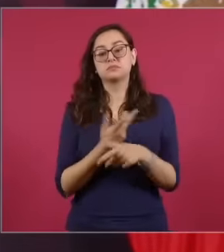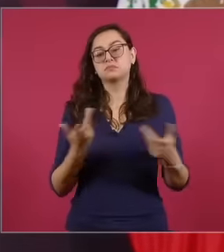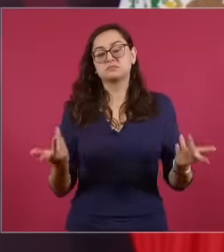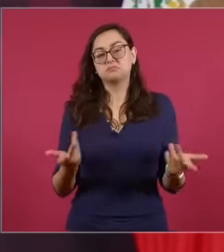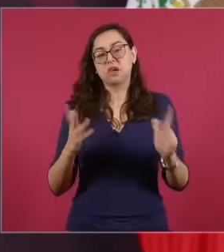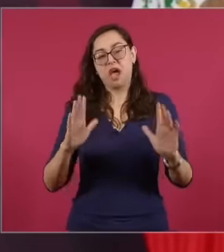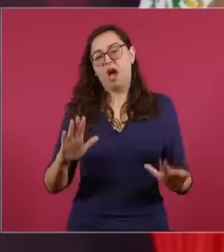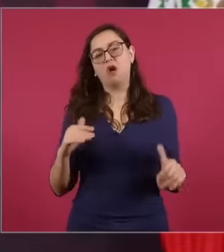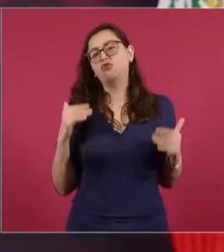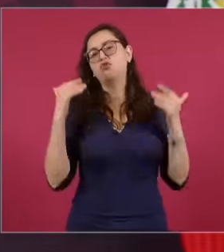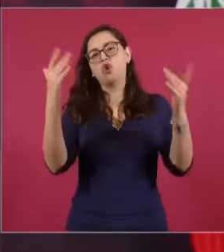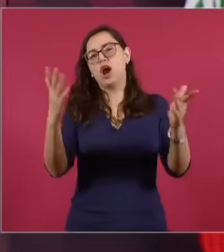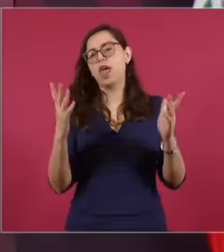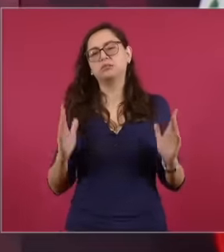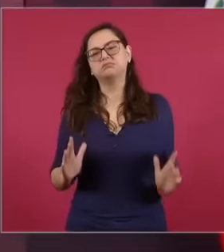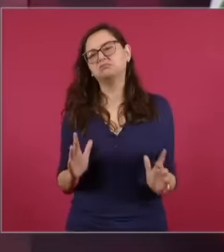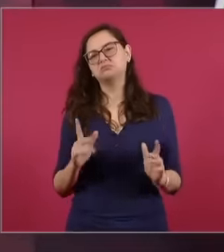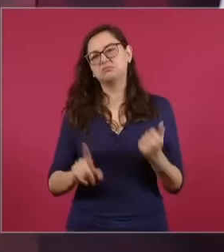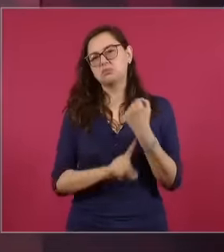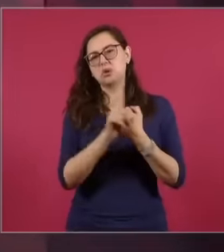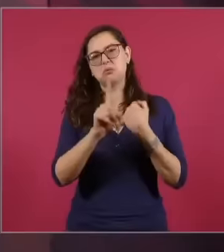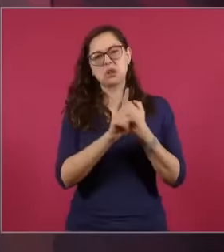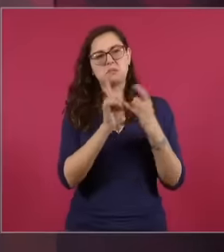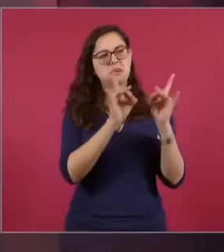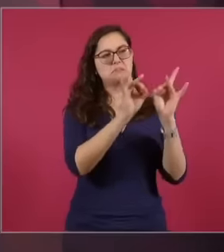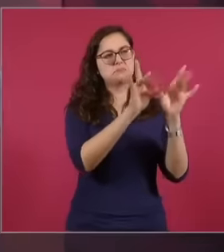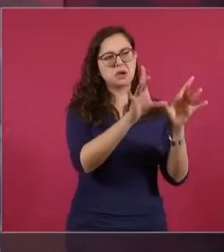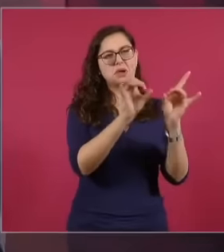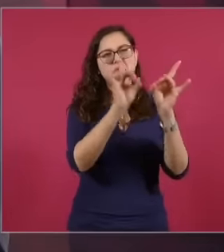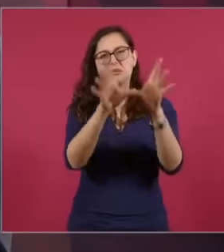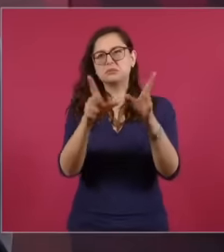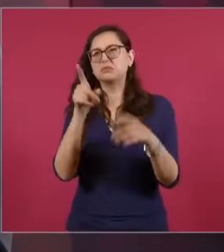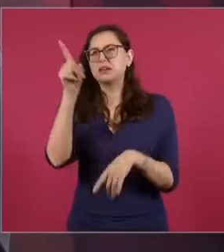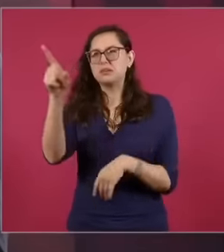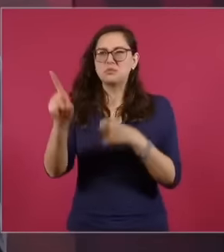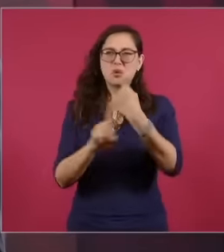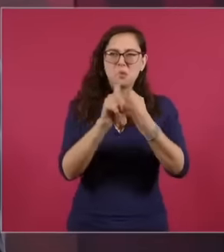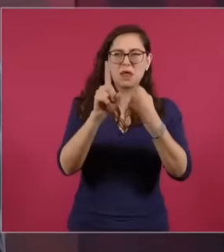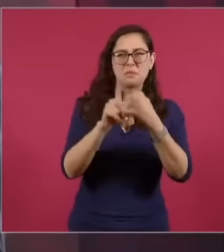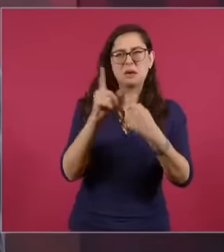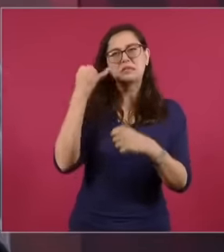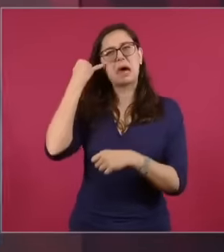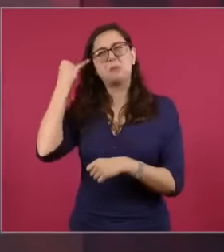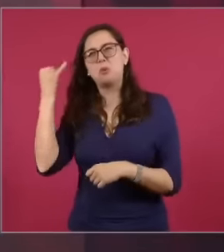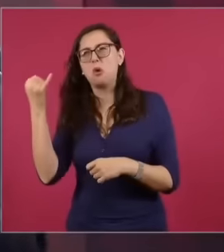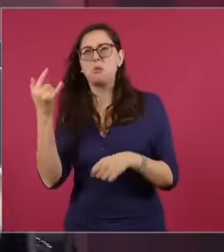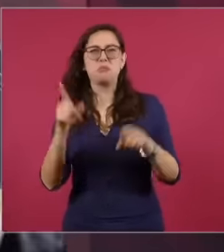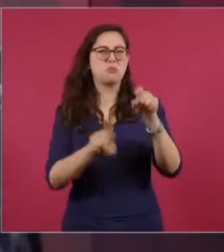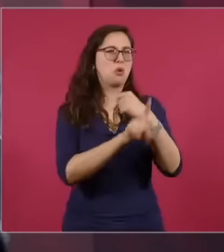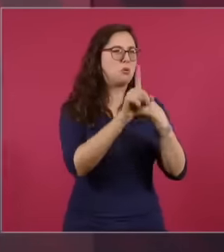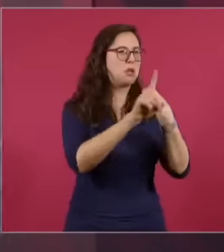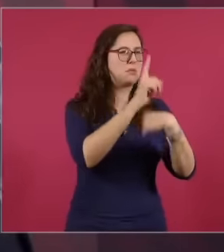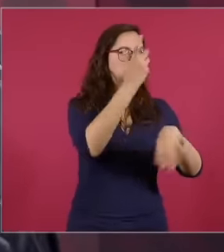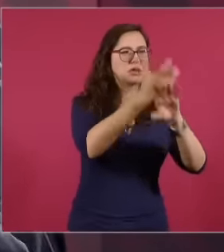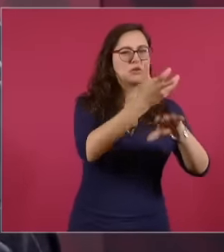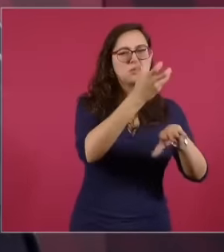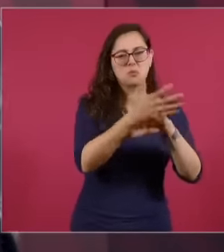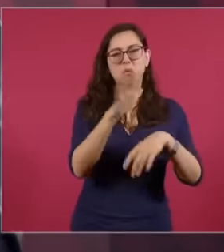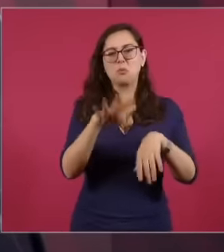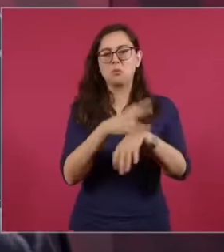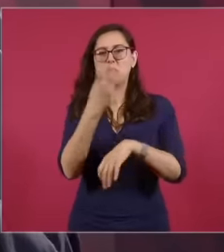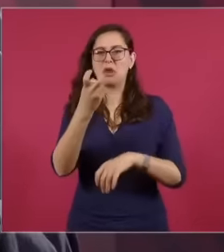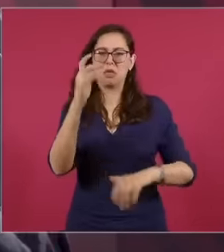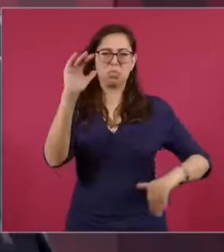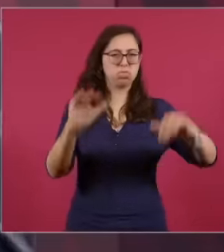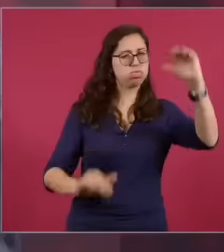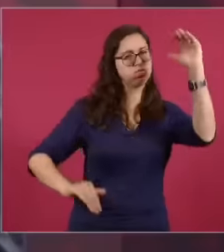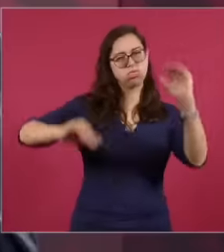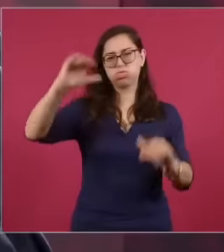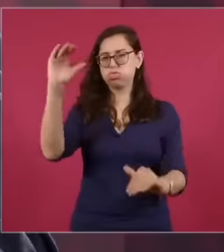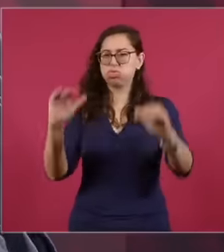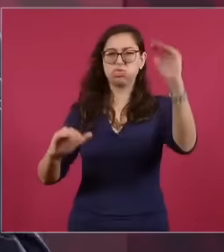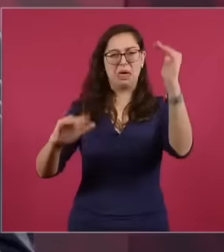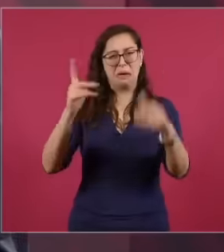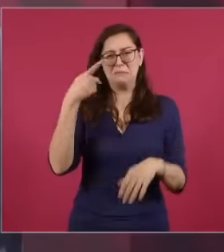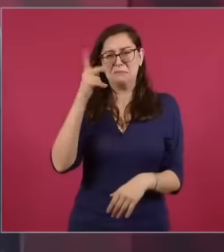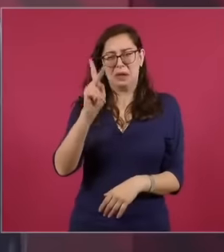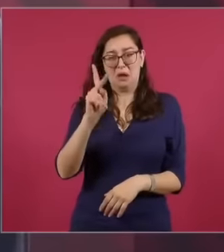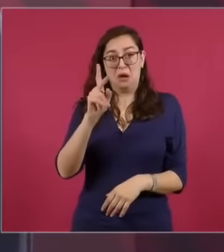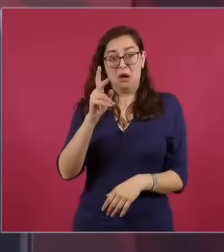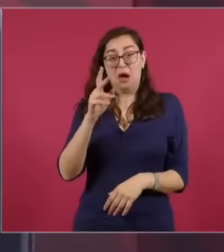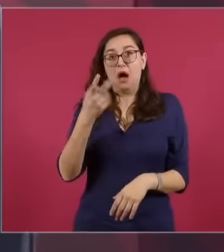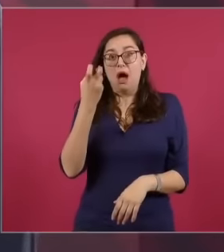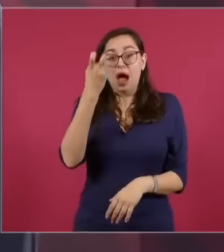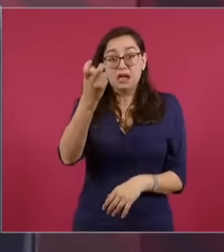what is happening in Japan in the United States has nothing to do with the judiciary, this is